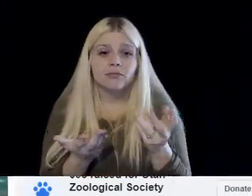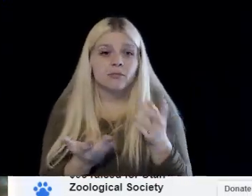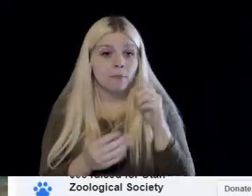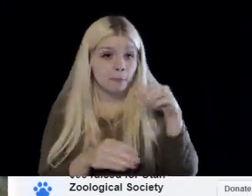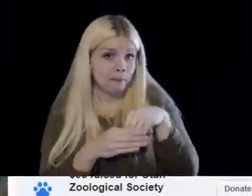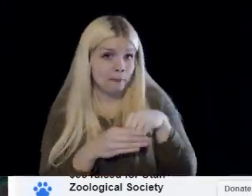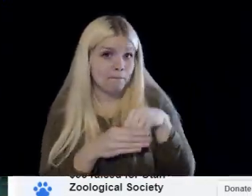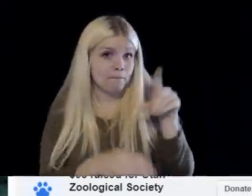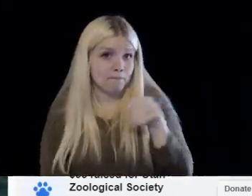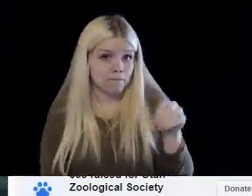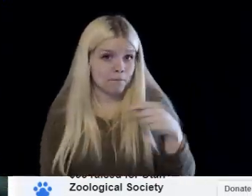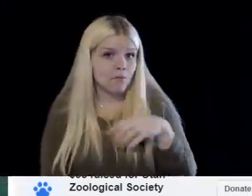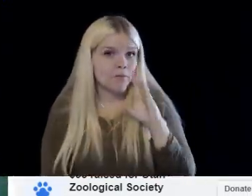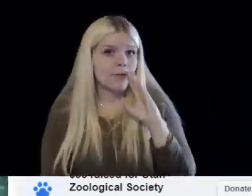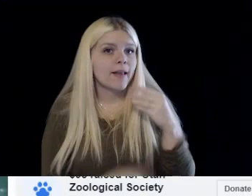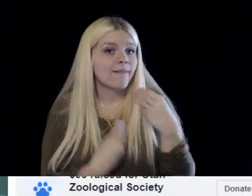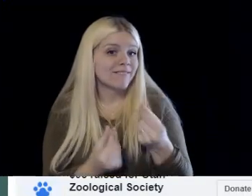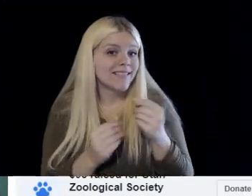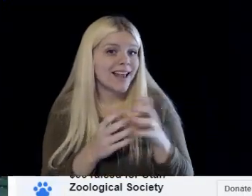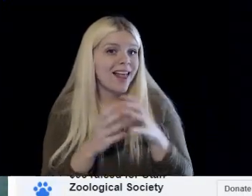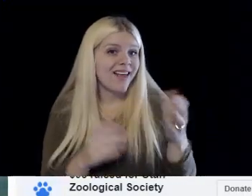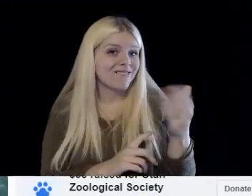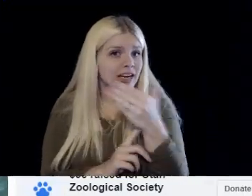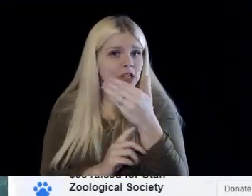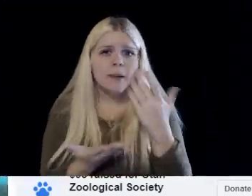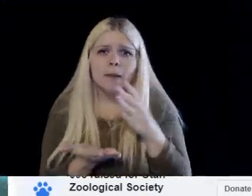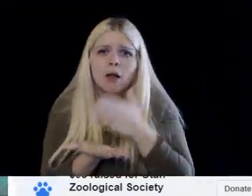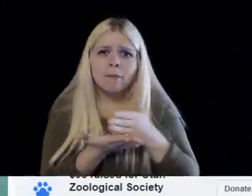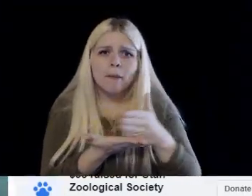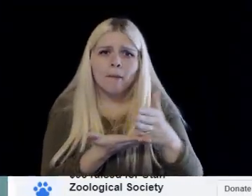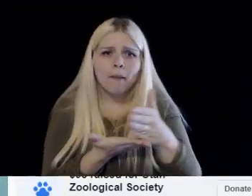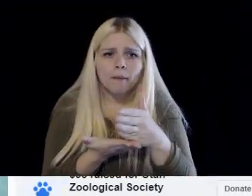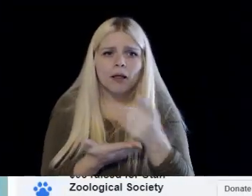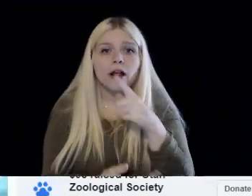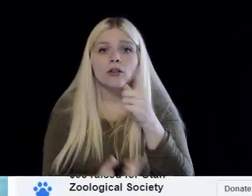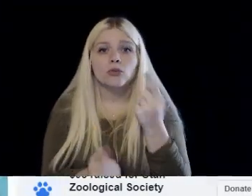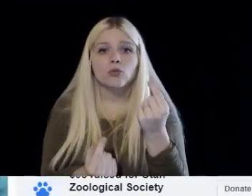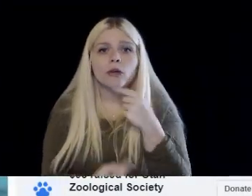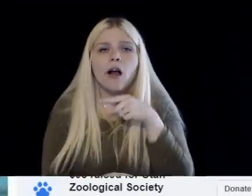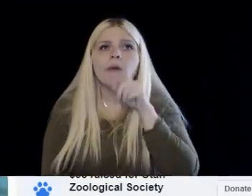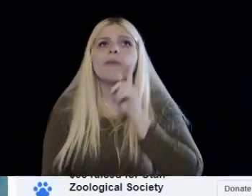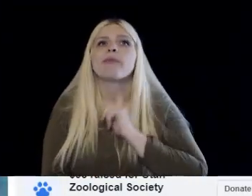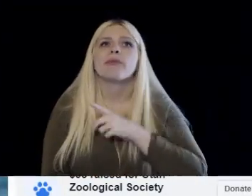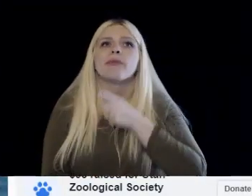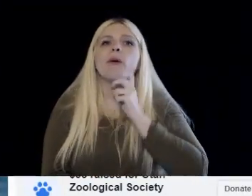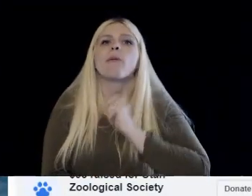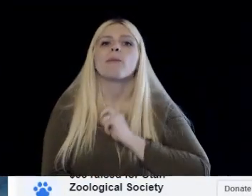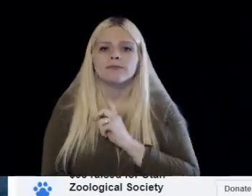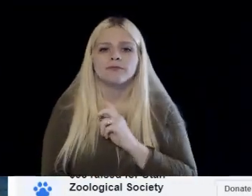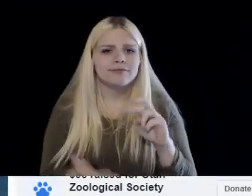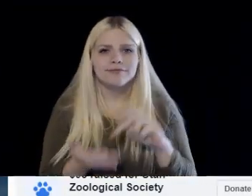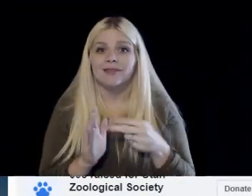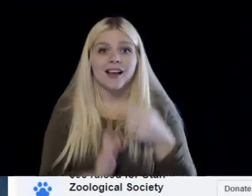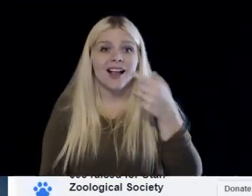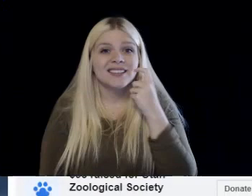a lot of fish, and we might even cut up the fish. They're just gonna swallow it, which means their gums aren't getting the same agitation that they would be